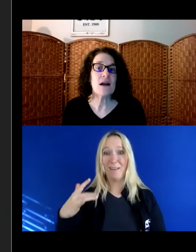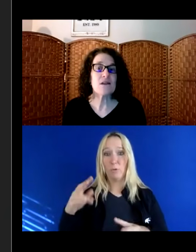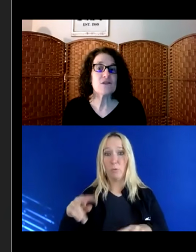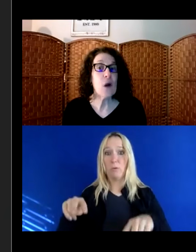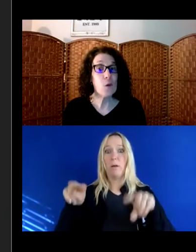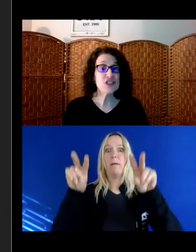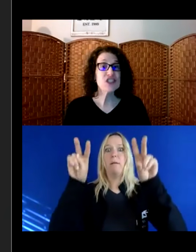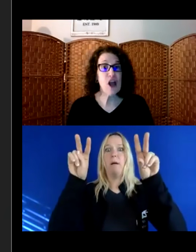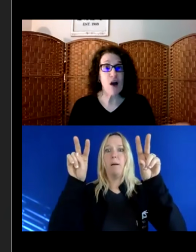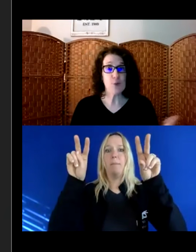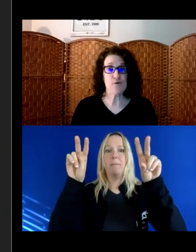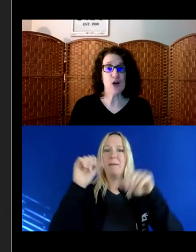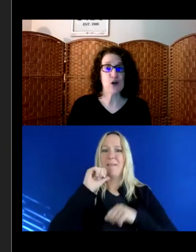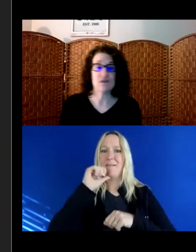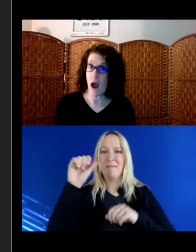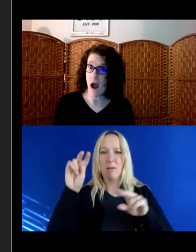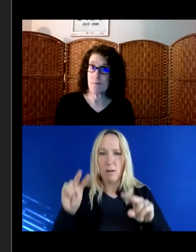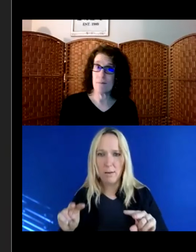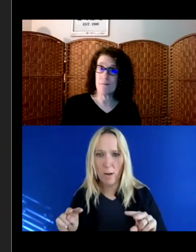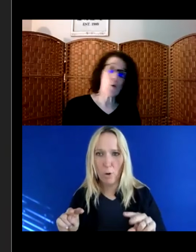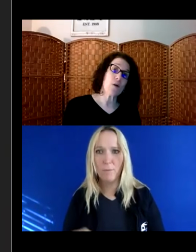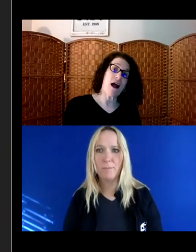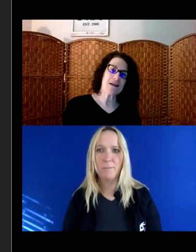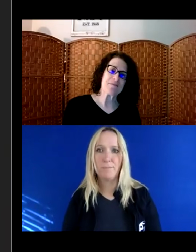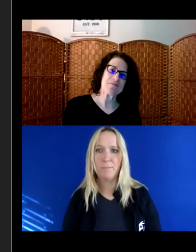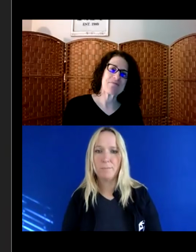So which did y'all prefer -- top or bottom?